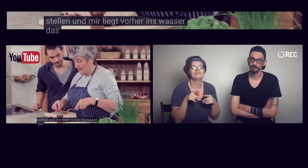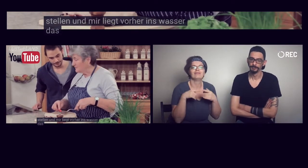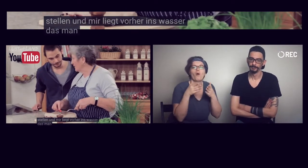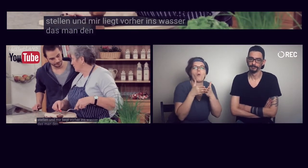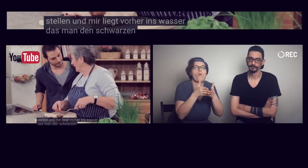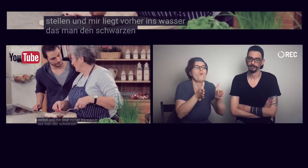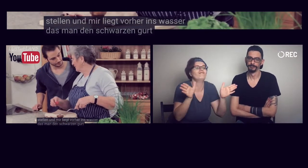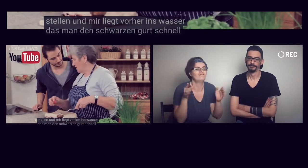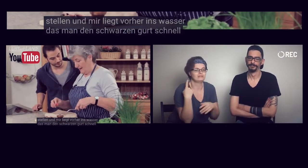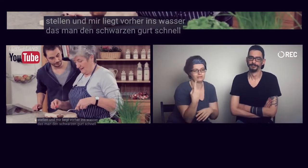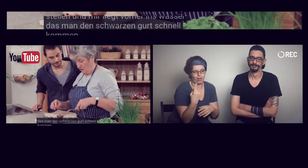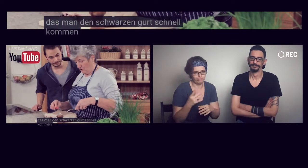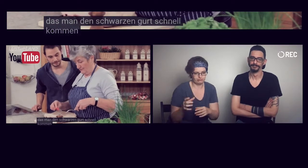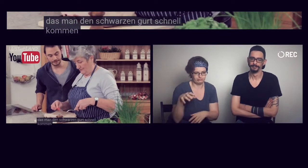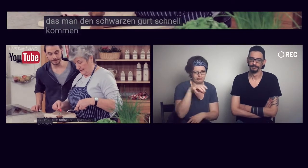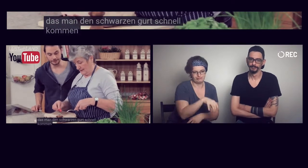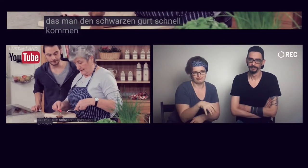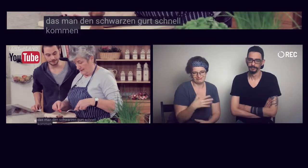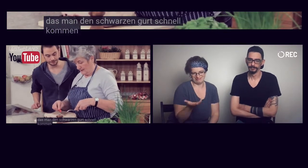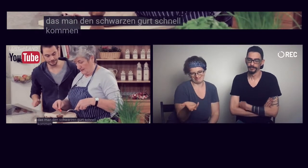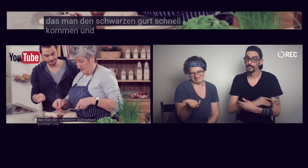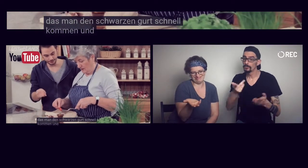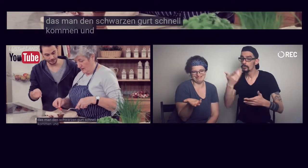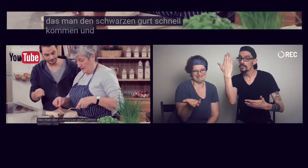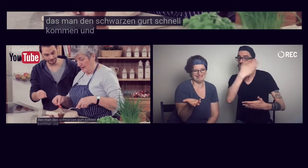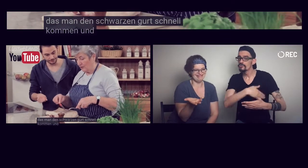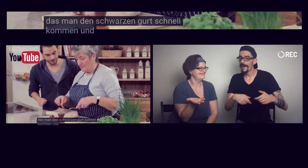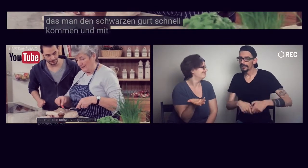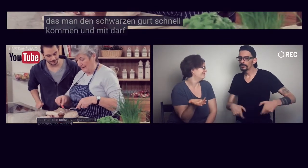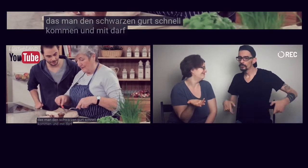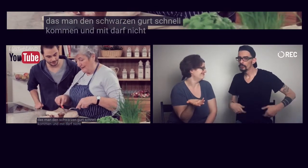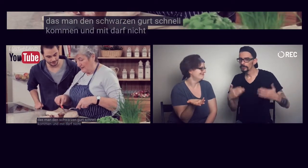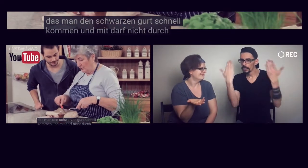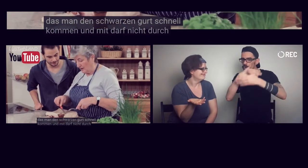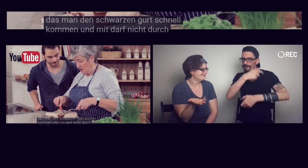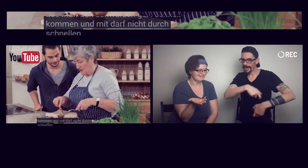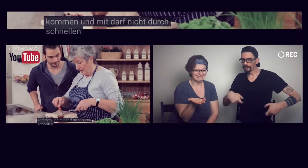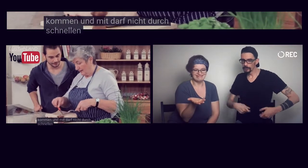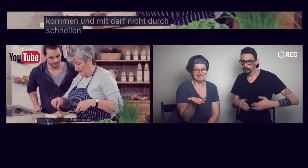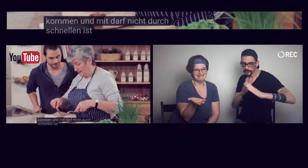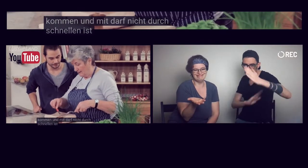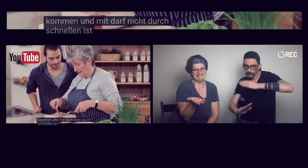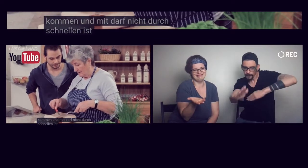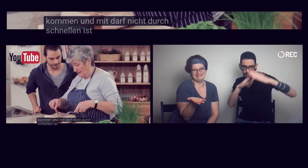[You have the starting signal under control and the opening ceremony is put in the saucepan.]